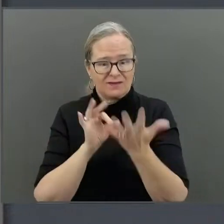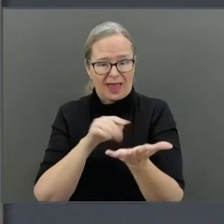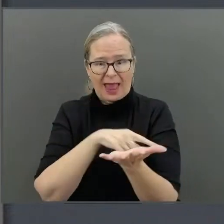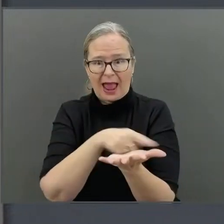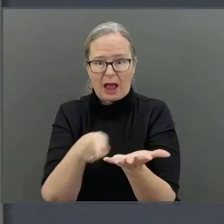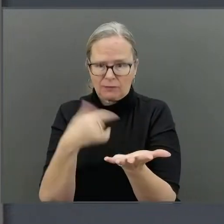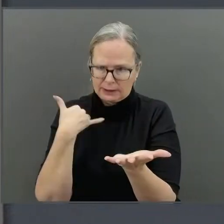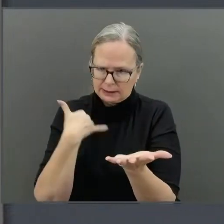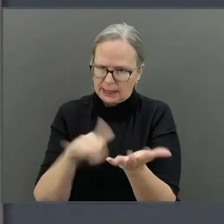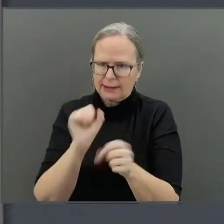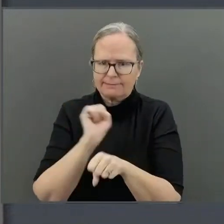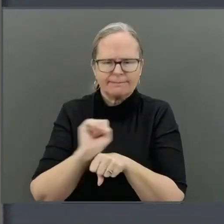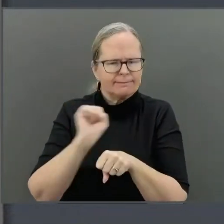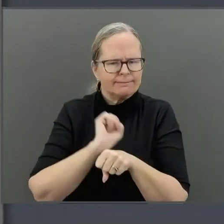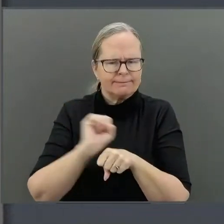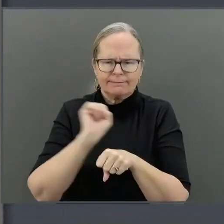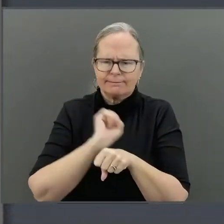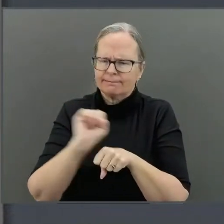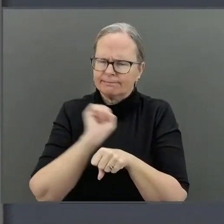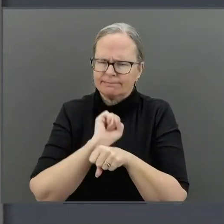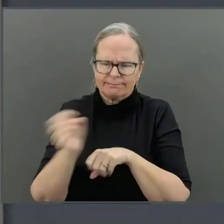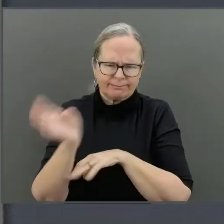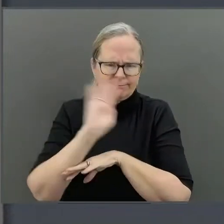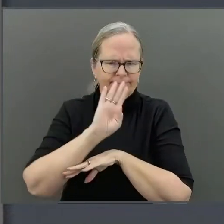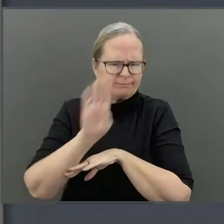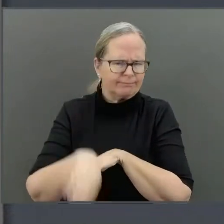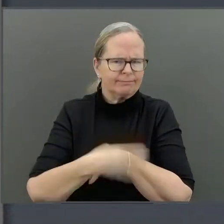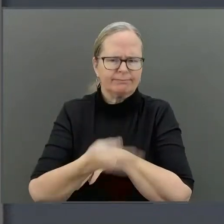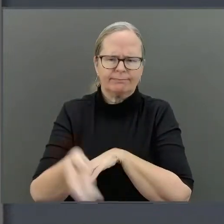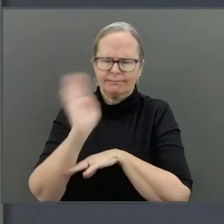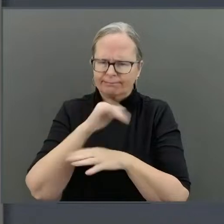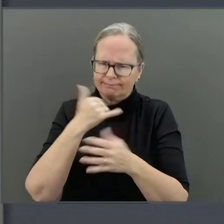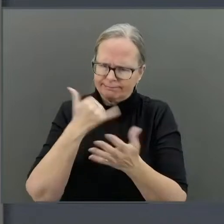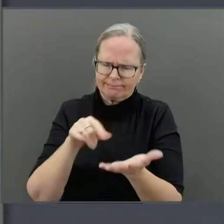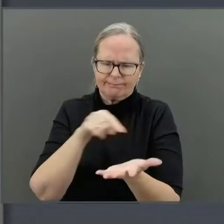of contractors as well as city workers and it's making a very big difference towards getting the